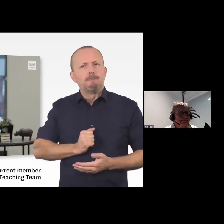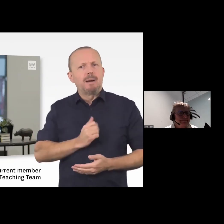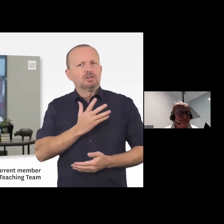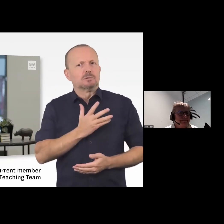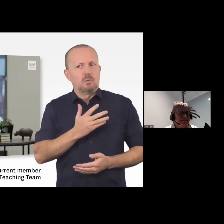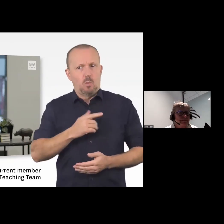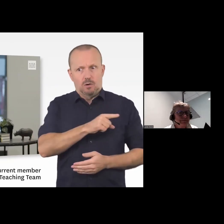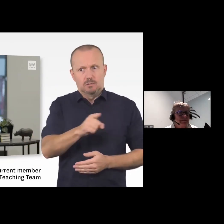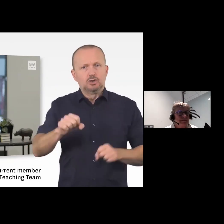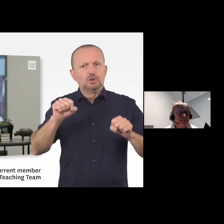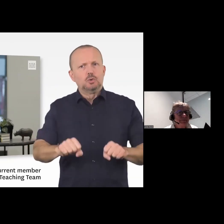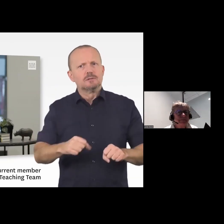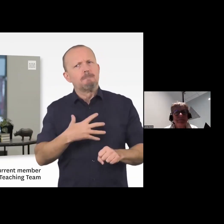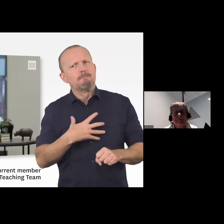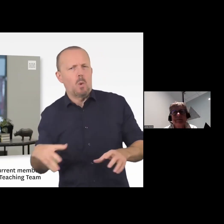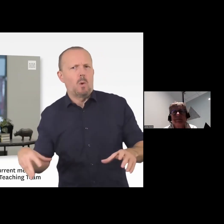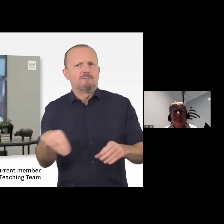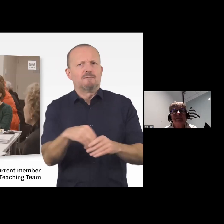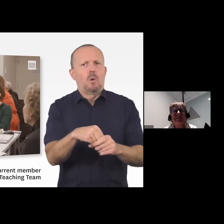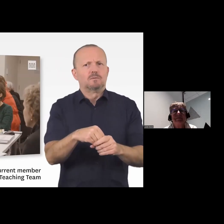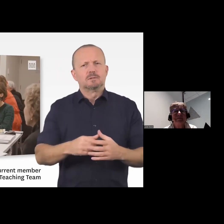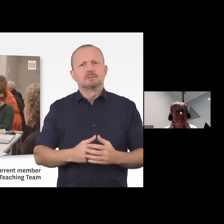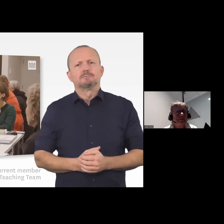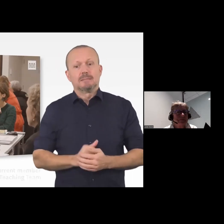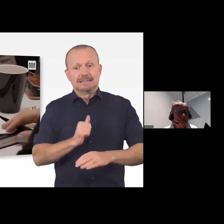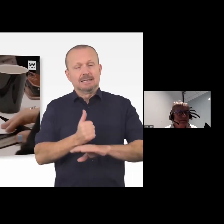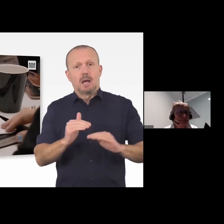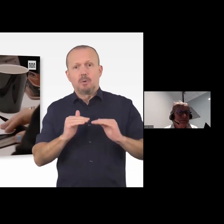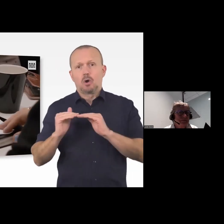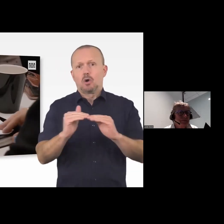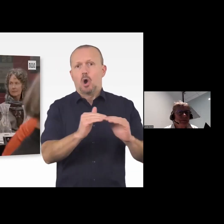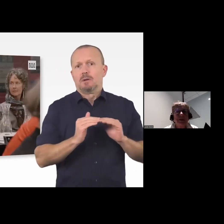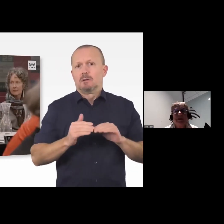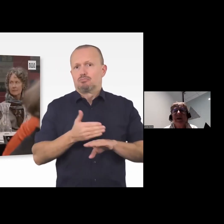for greater inclusion for our learners, and having a Common Practise Model